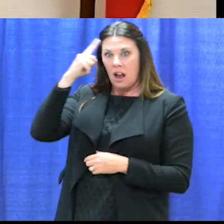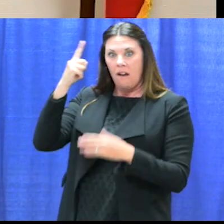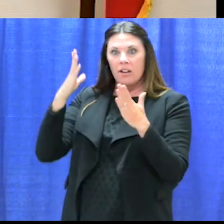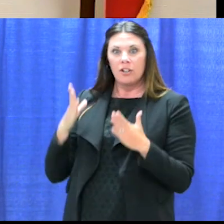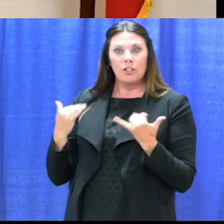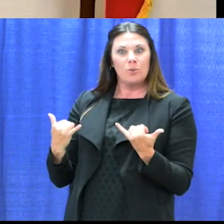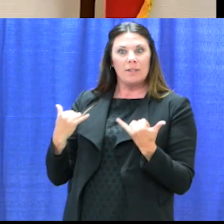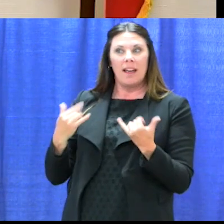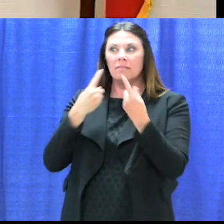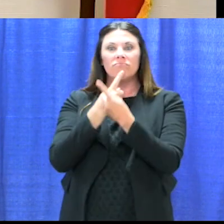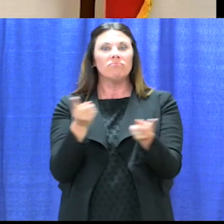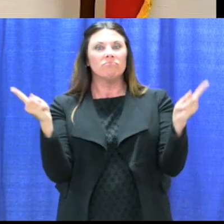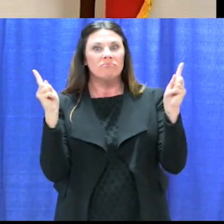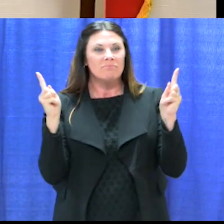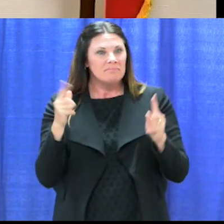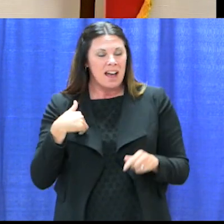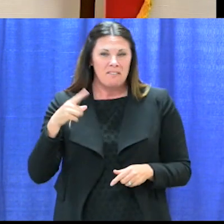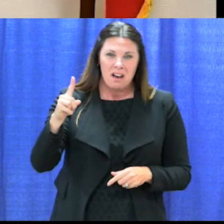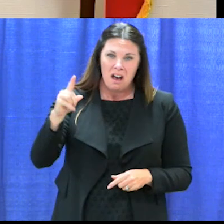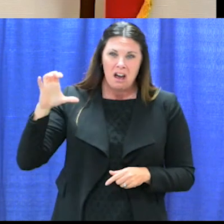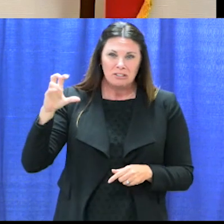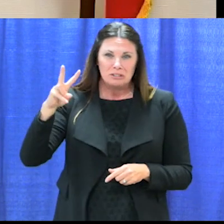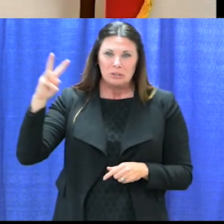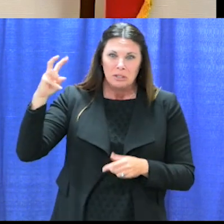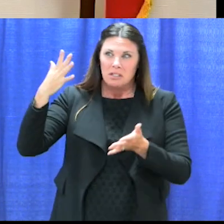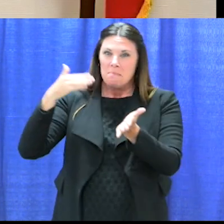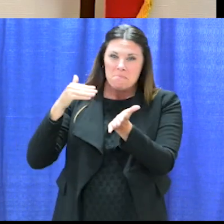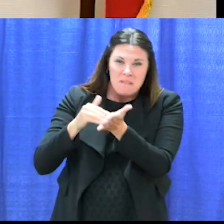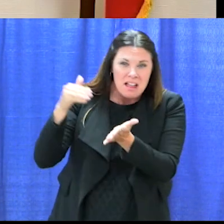Commitments of hundreds of millions of dollars to support California students and in some